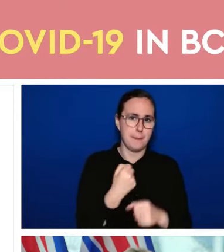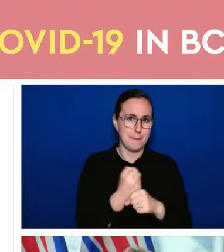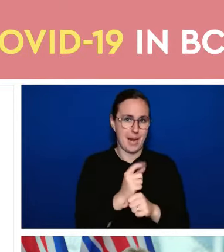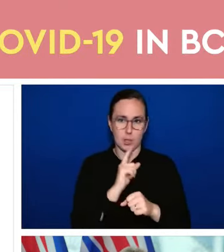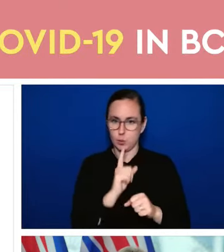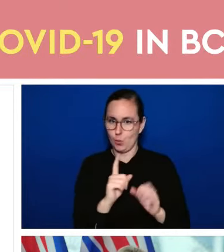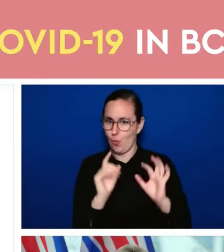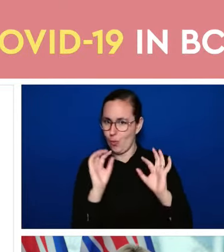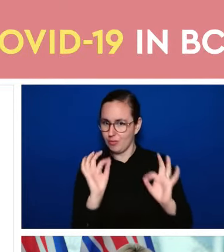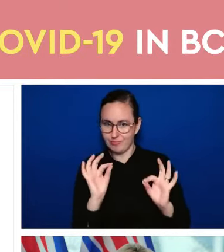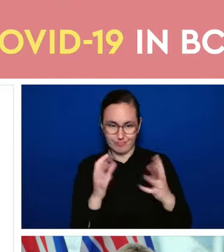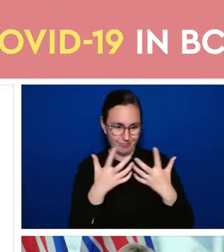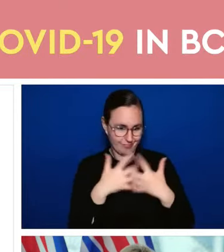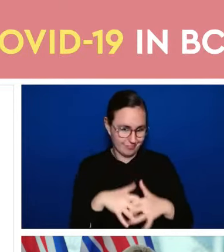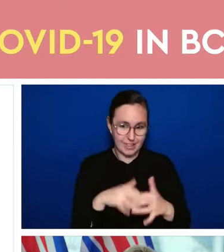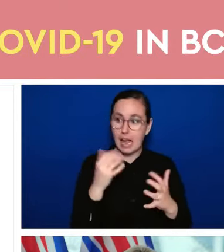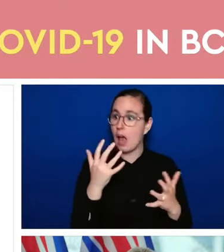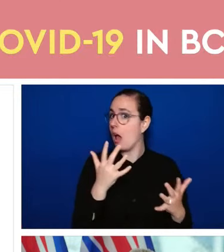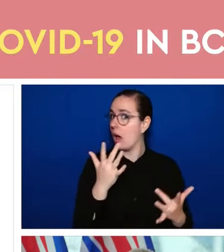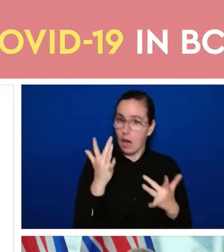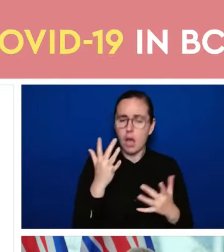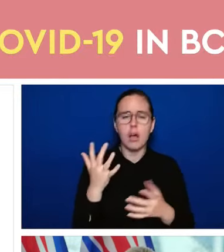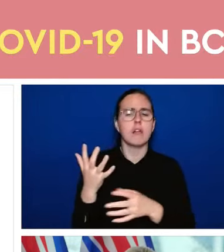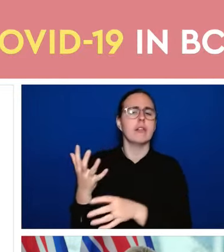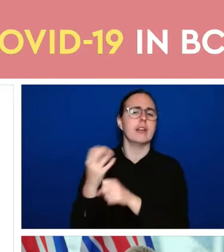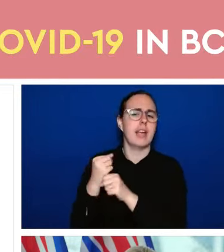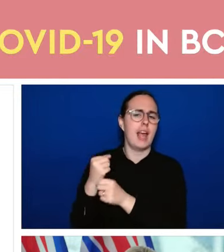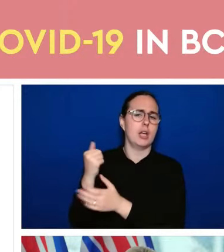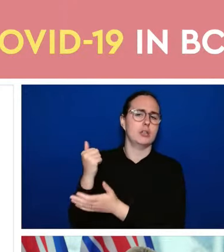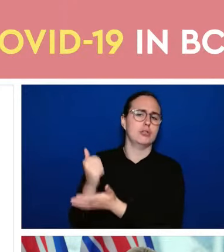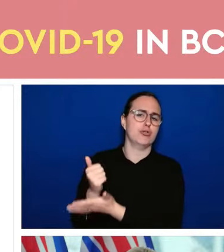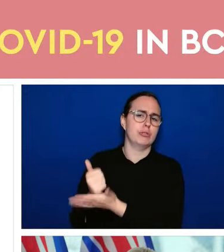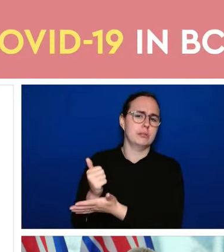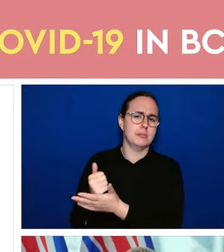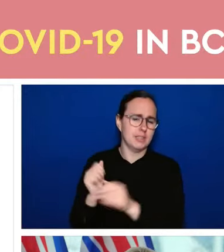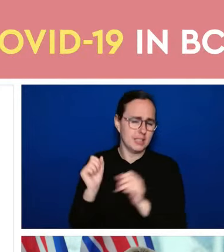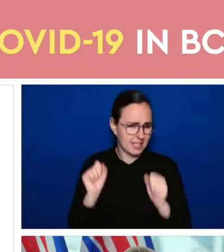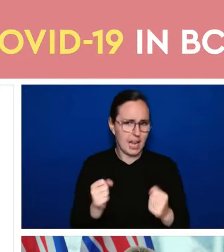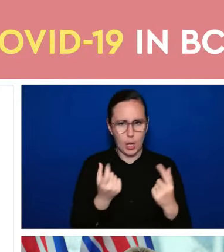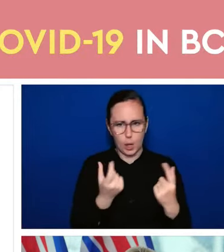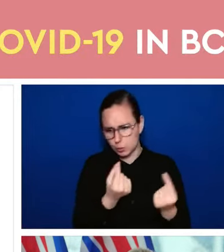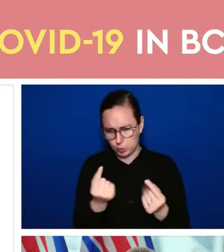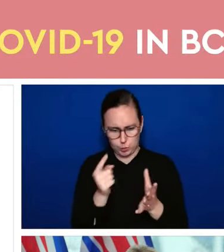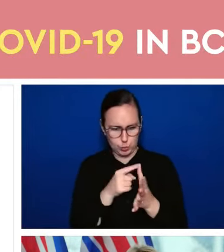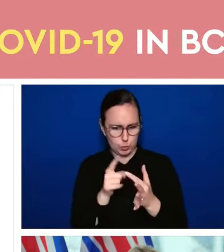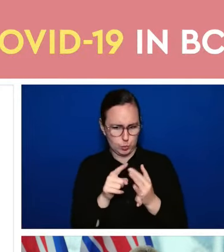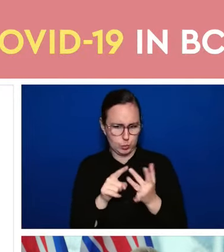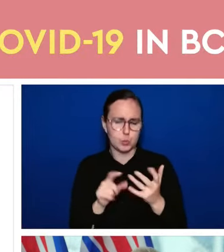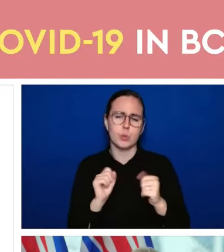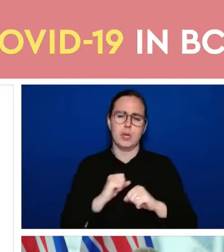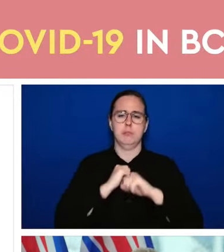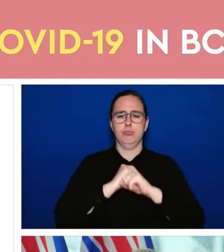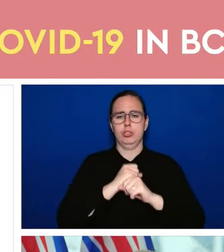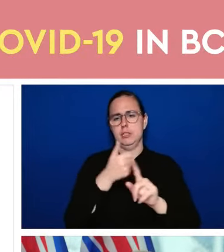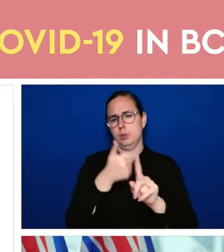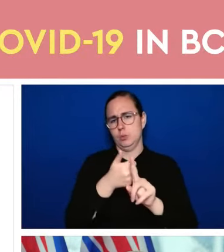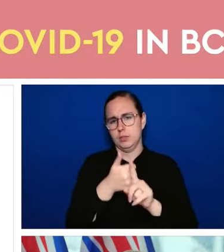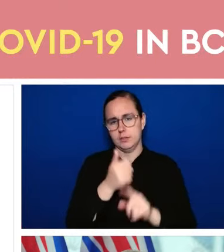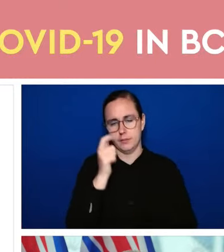areas that you can take to protect yourself and your family